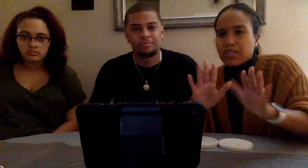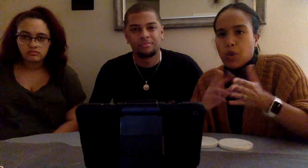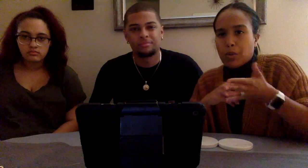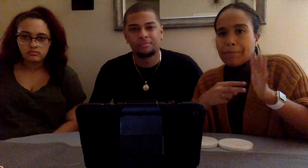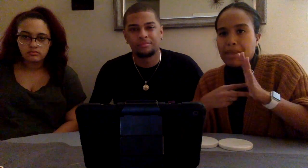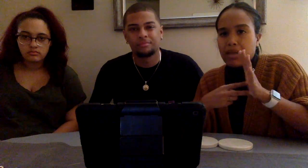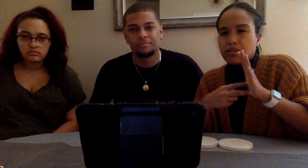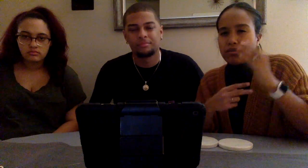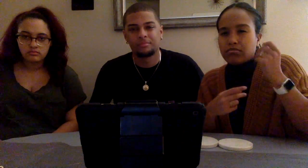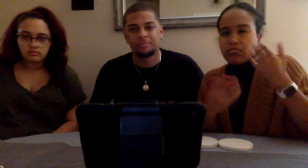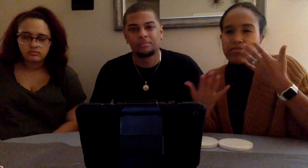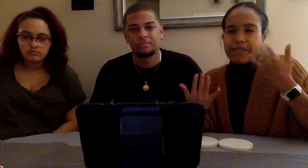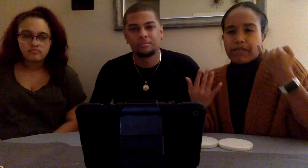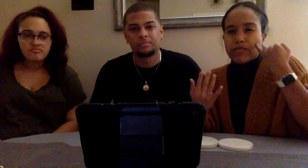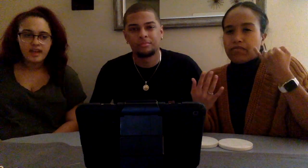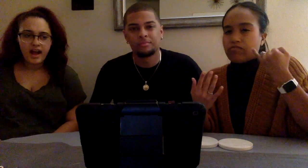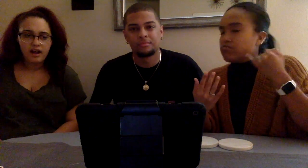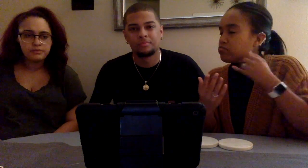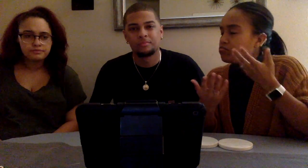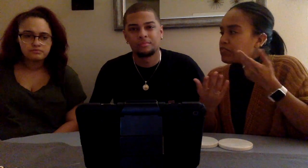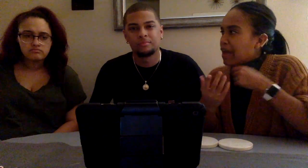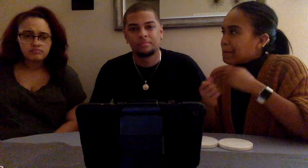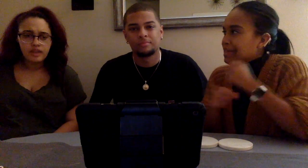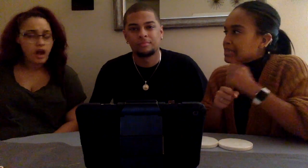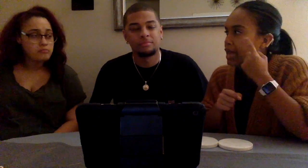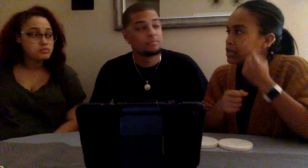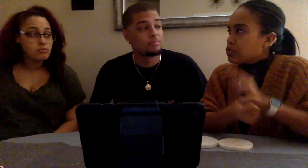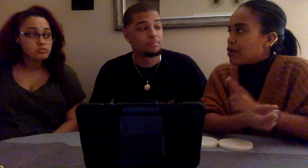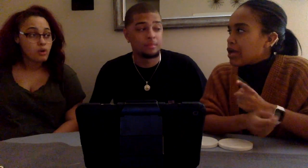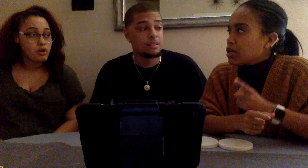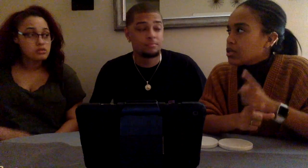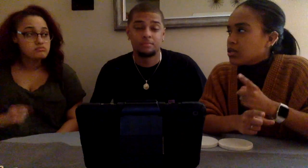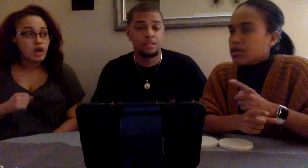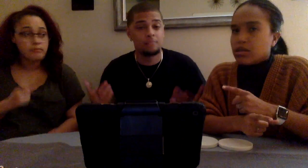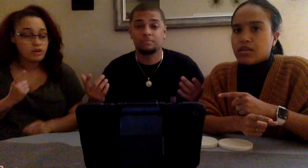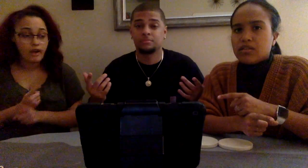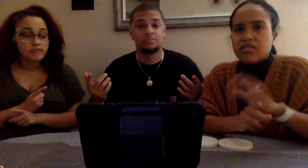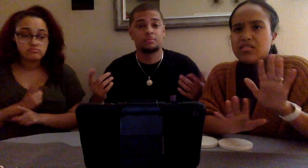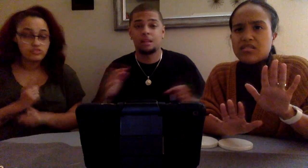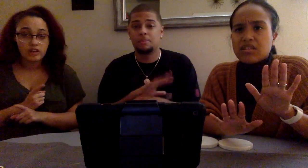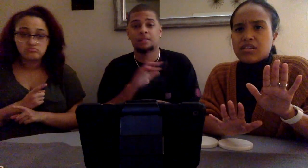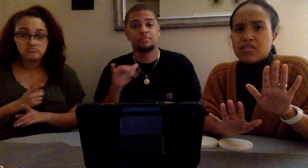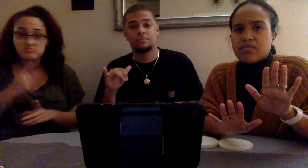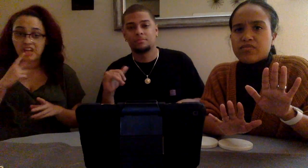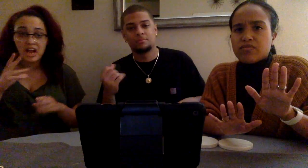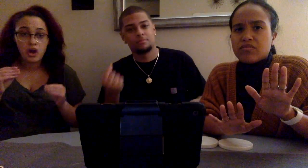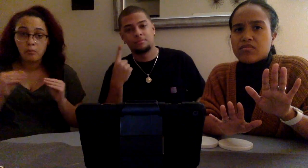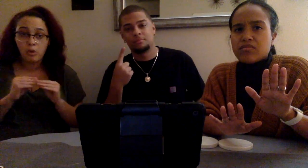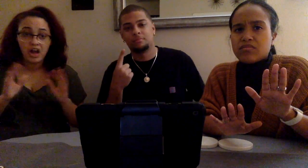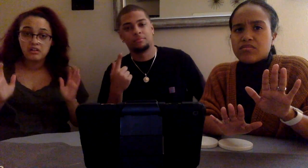That's what I mean. If that makes sense..? Daisy: You're right. *repeats*. Dante: Yeah, yeah. Completely does.